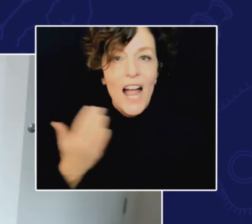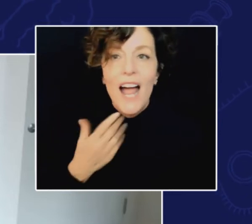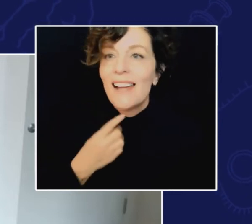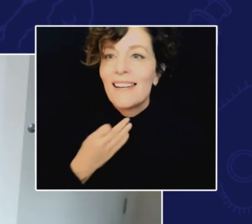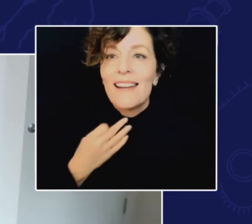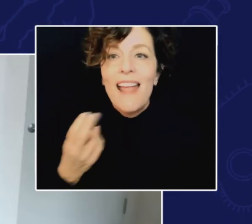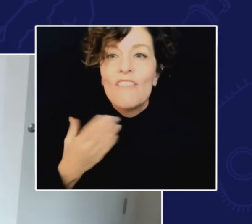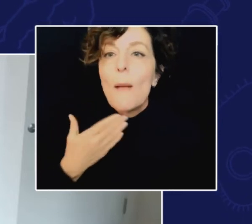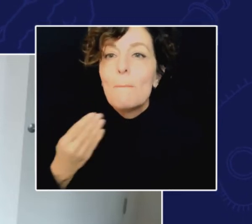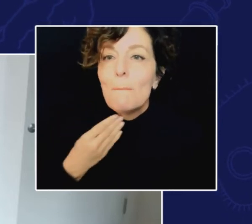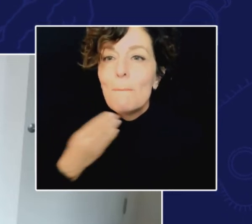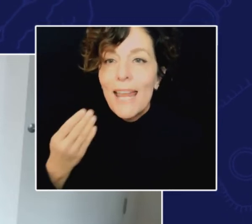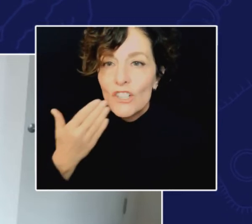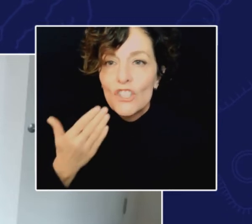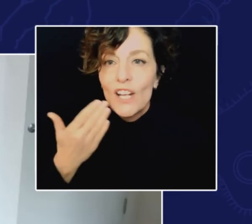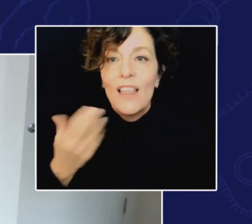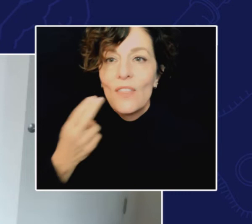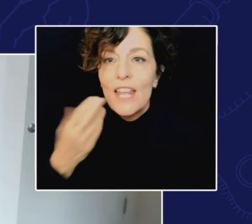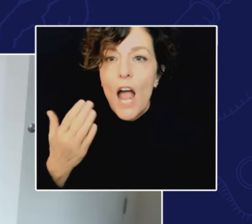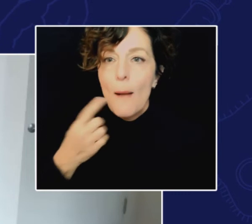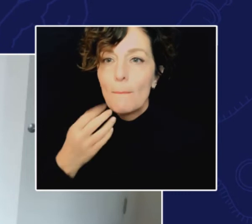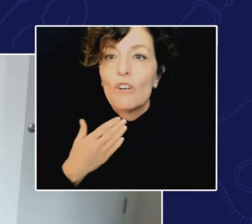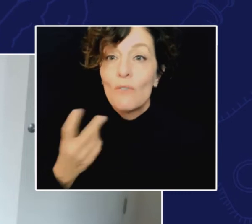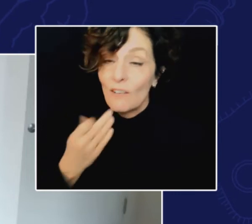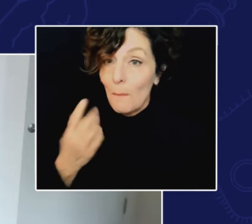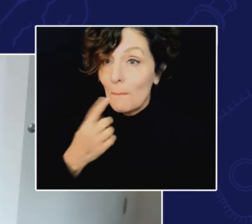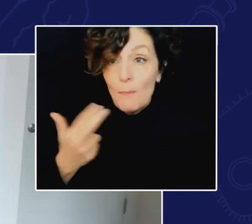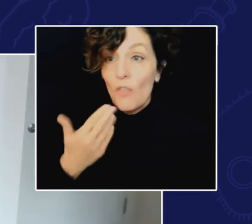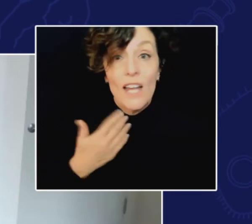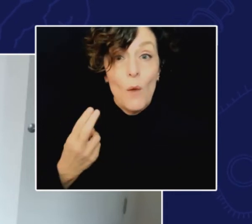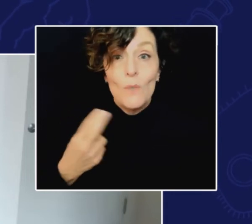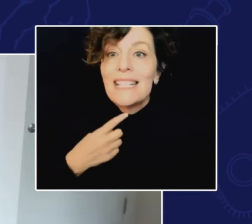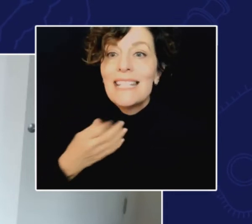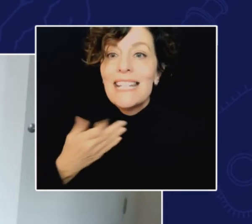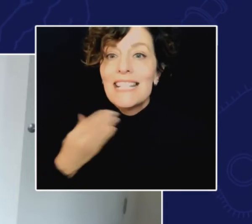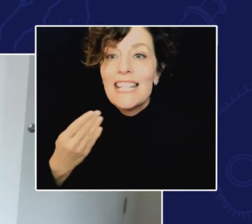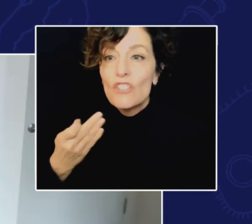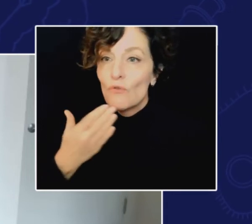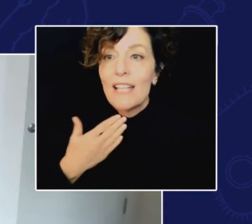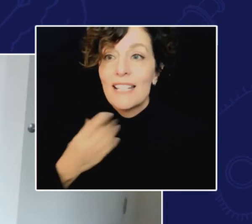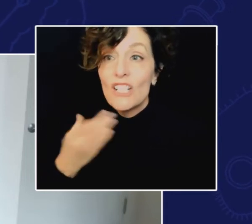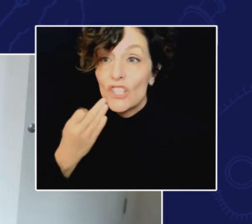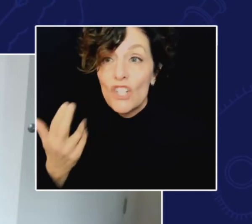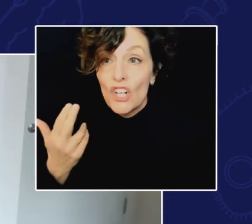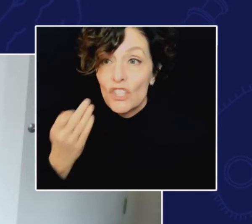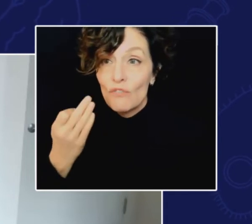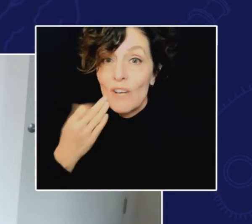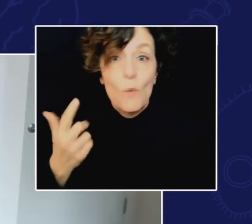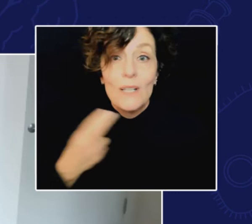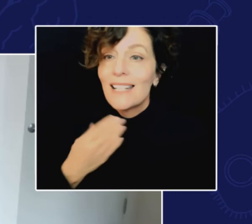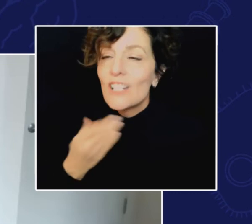I didn't have banter in the, uh, operating room. So people thought that I was disinterested in surgery, that I just wasn't interested.